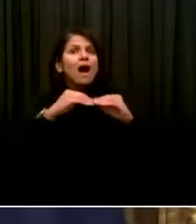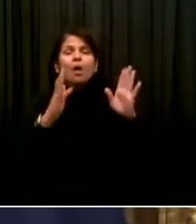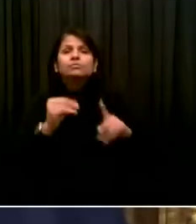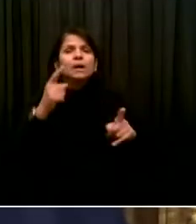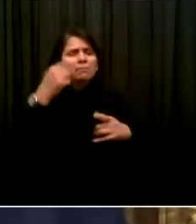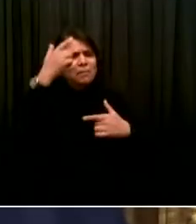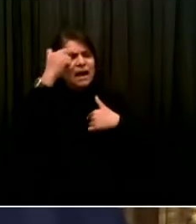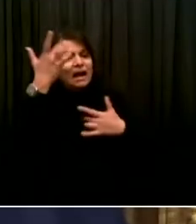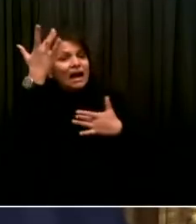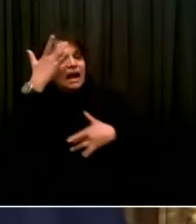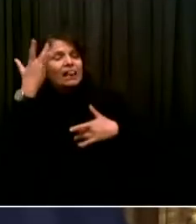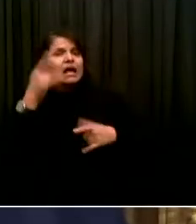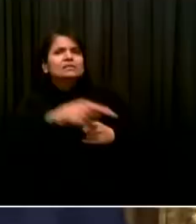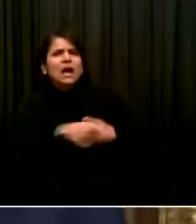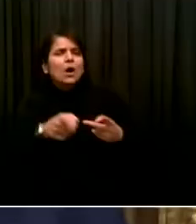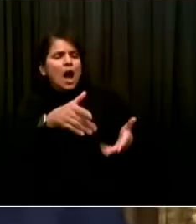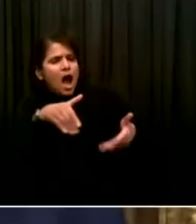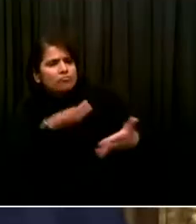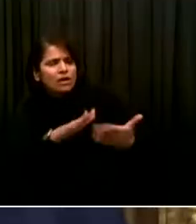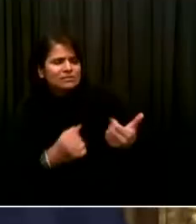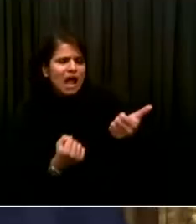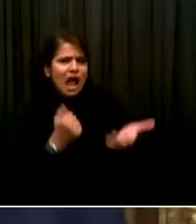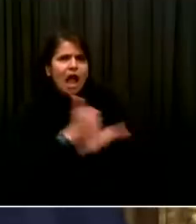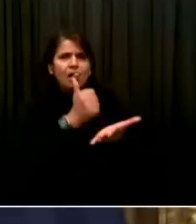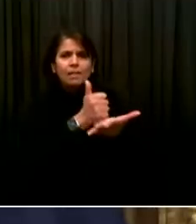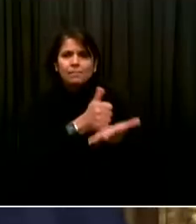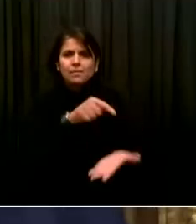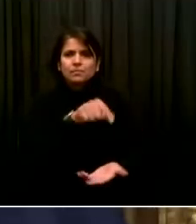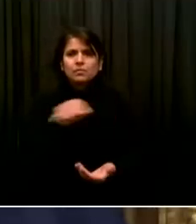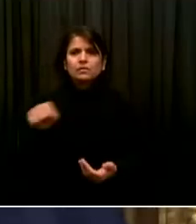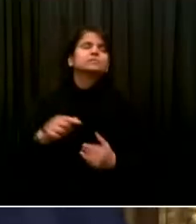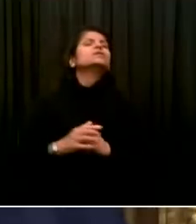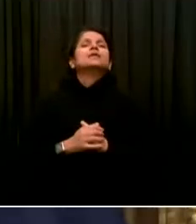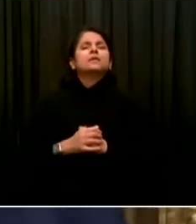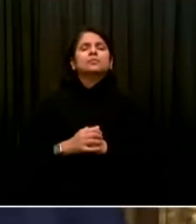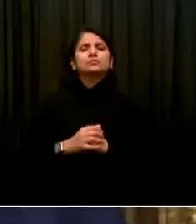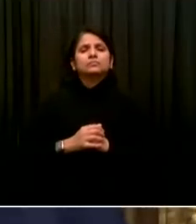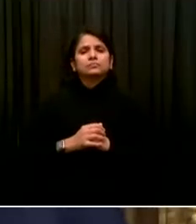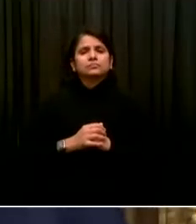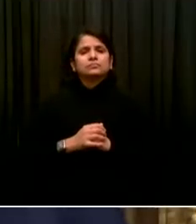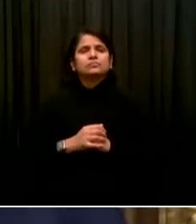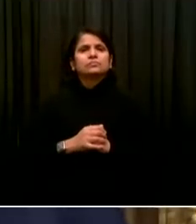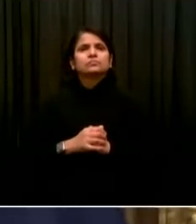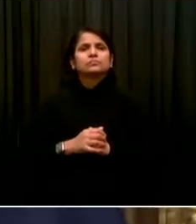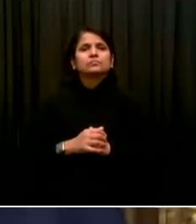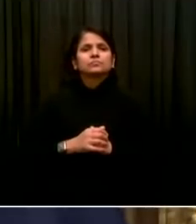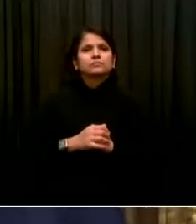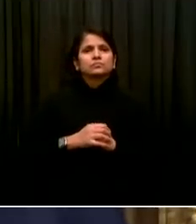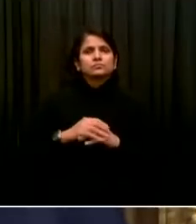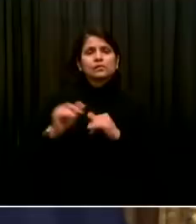ESPCIEALLY THOSE IN URGENT NEED OF MENTAL HEALTHCARE. WE MUST ALSO STRETHNGENUR O